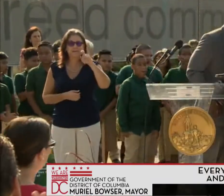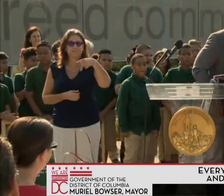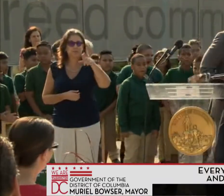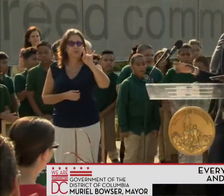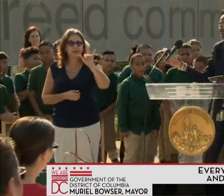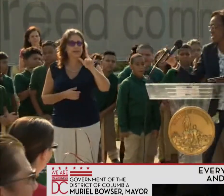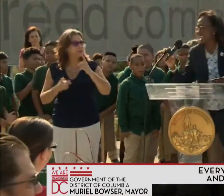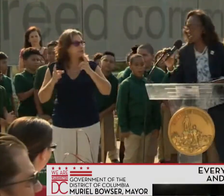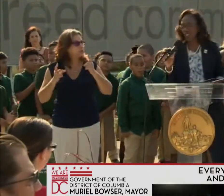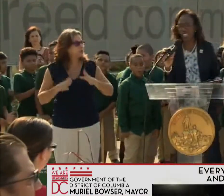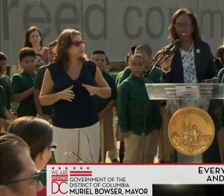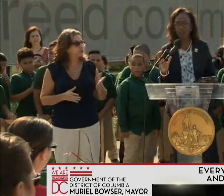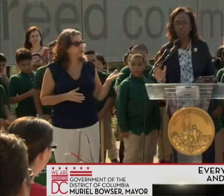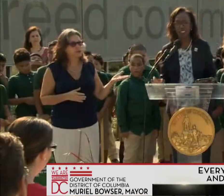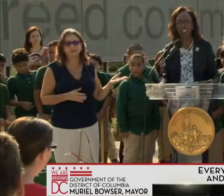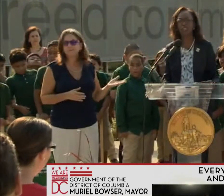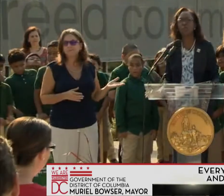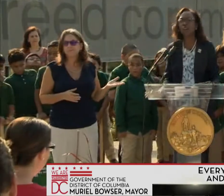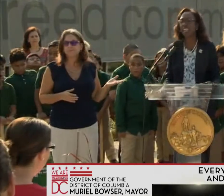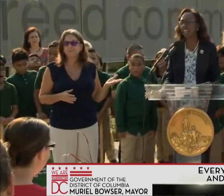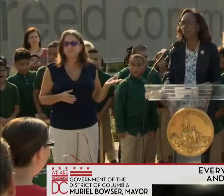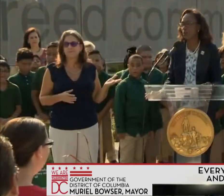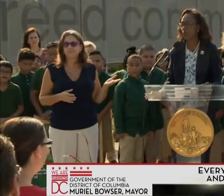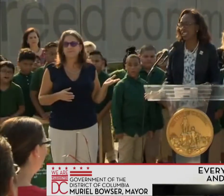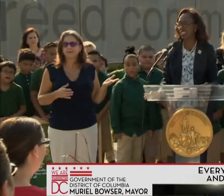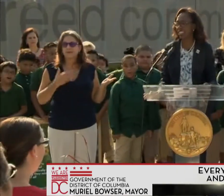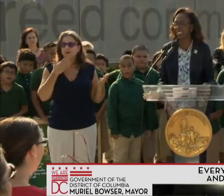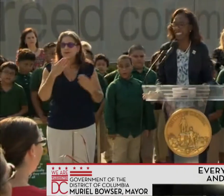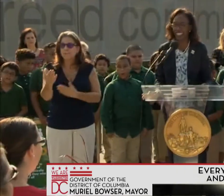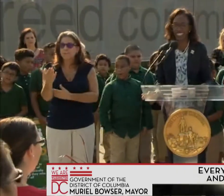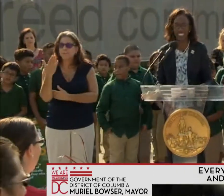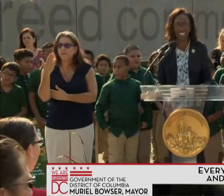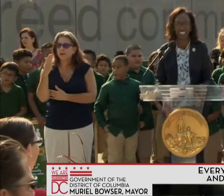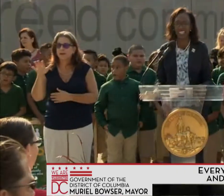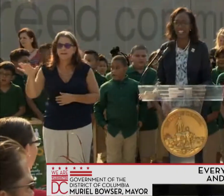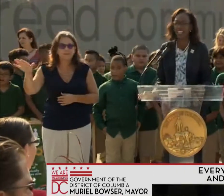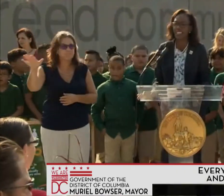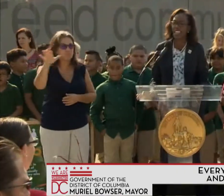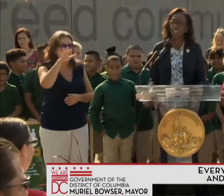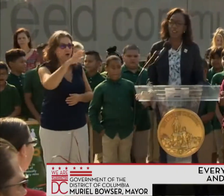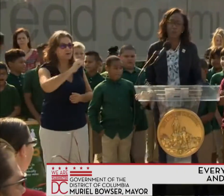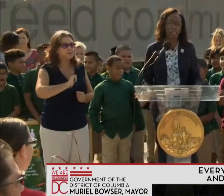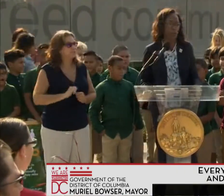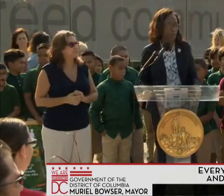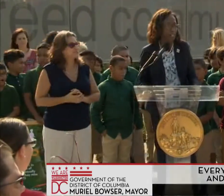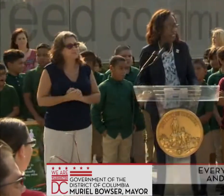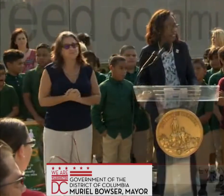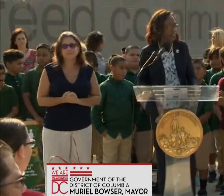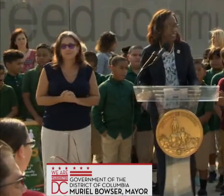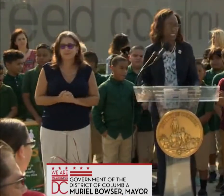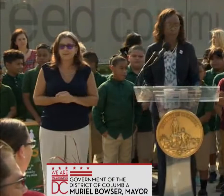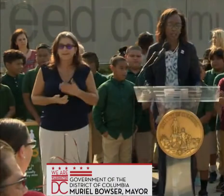Thank You Chancellor Wilson good morning everyone Thank You mayor Bowser deputy